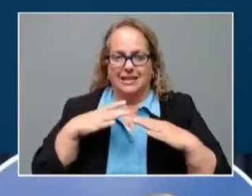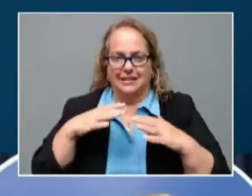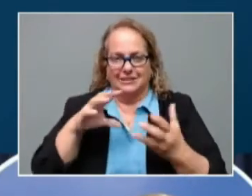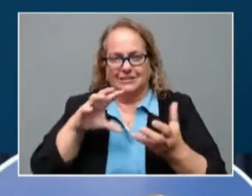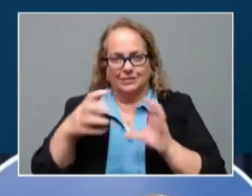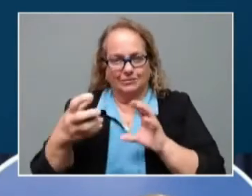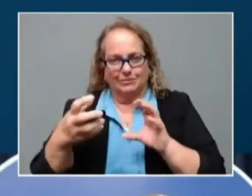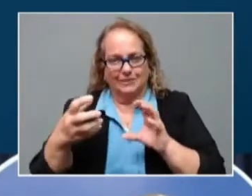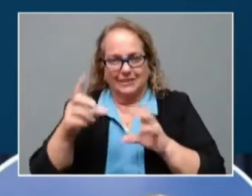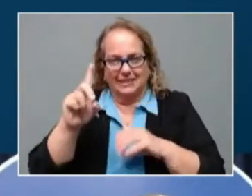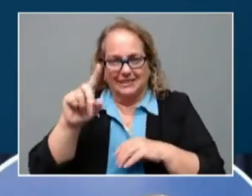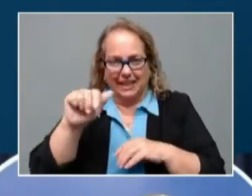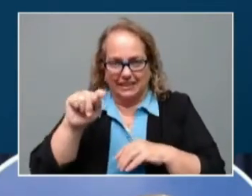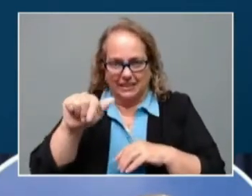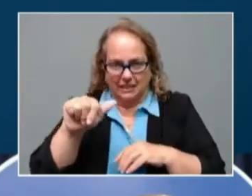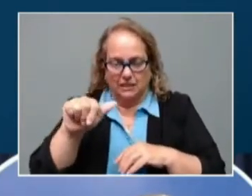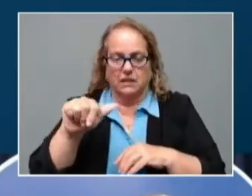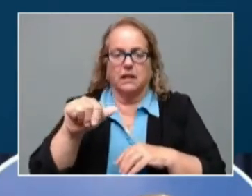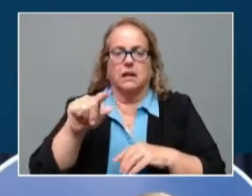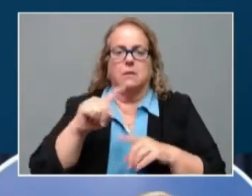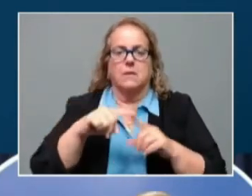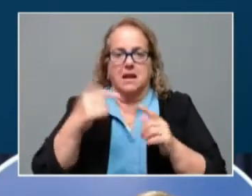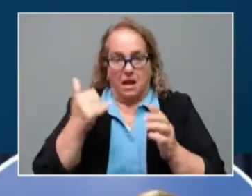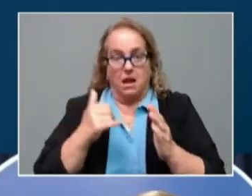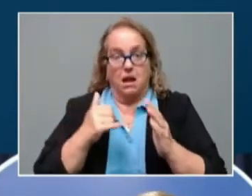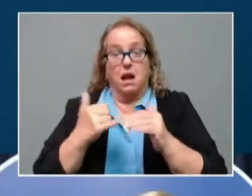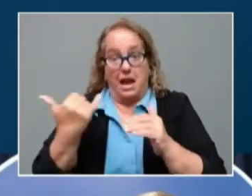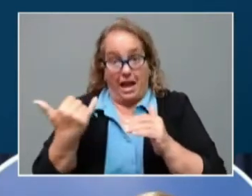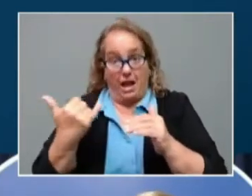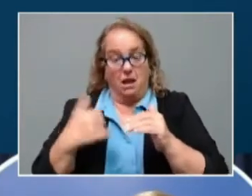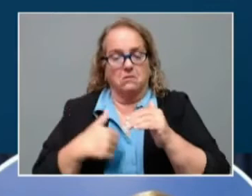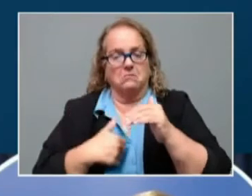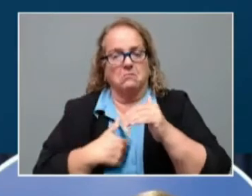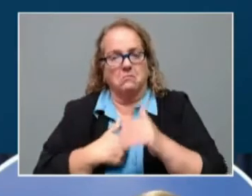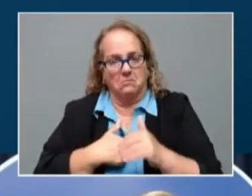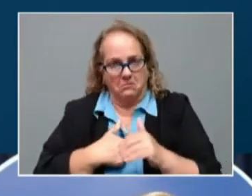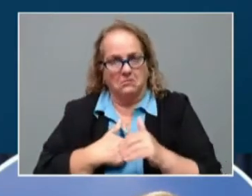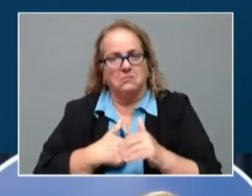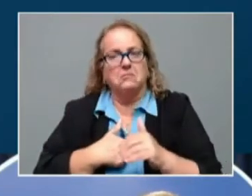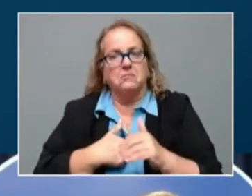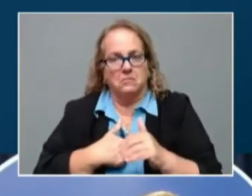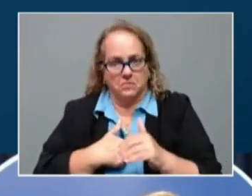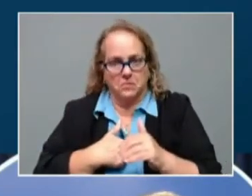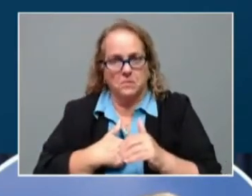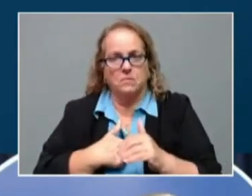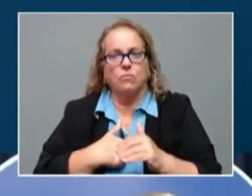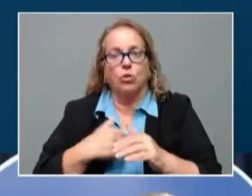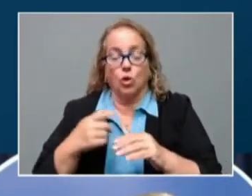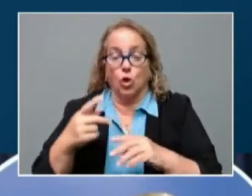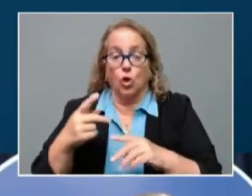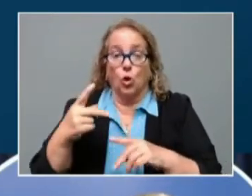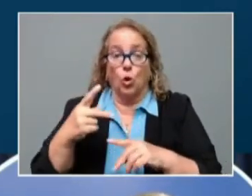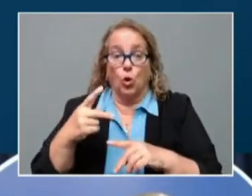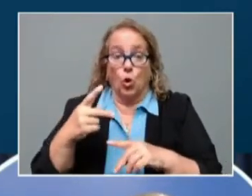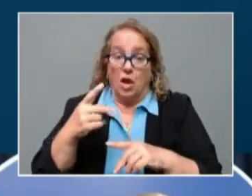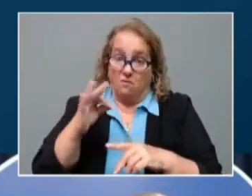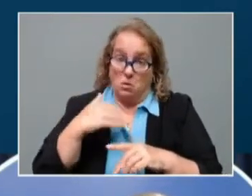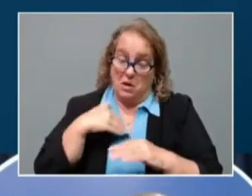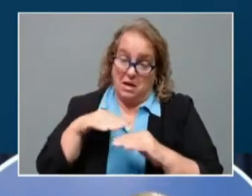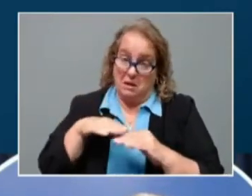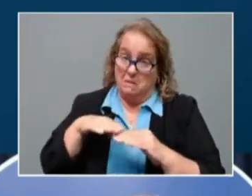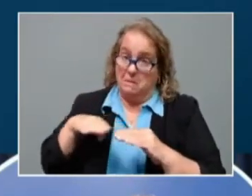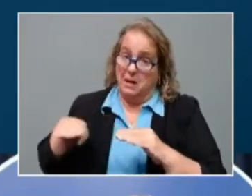point uh worst cases plateau, best case is decline and we hope we will see that